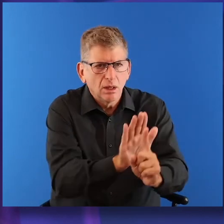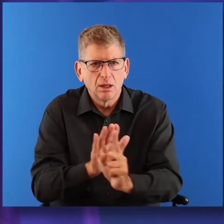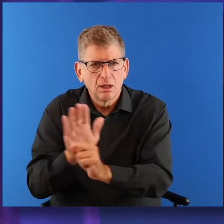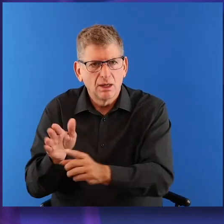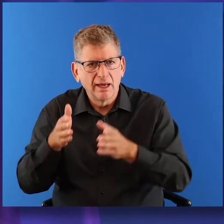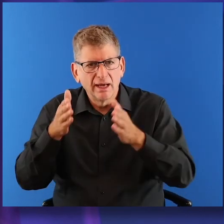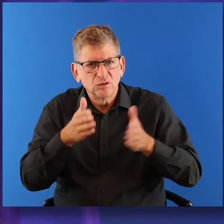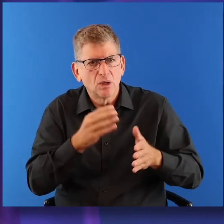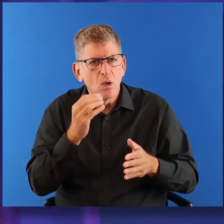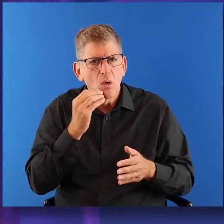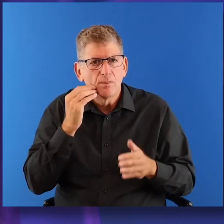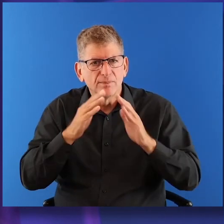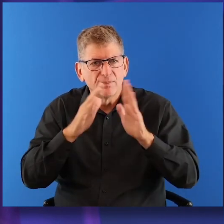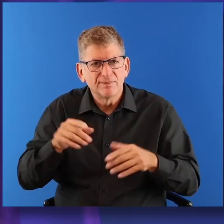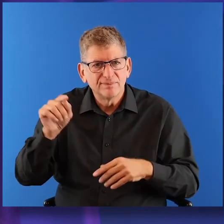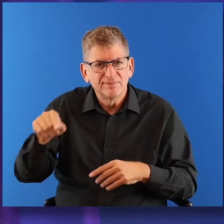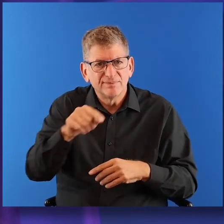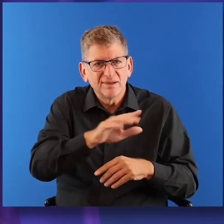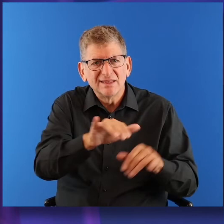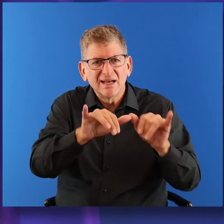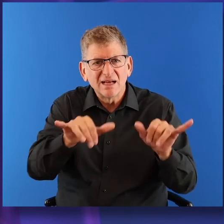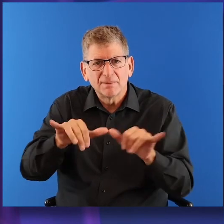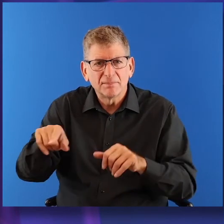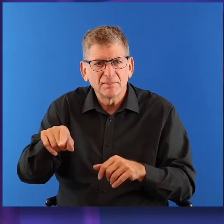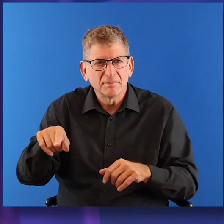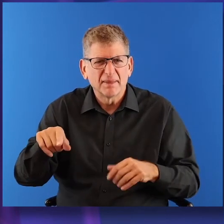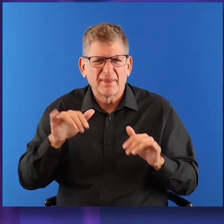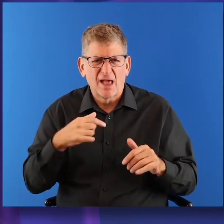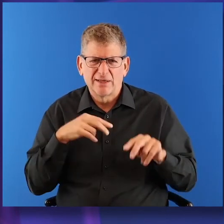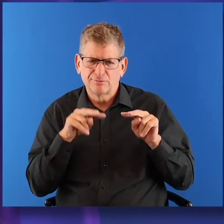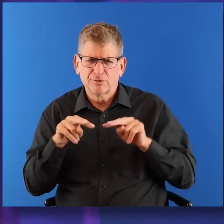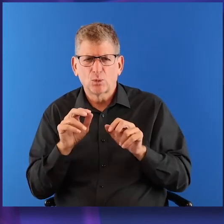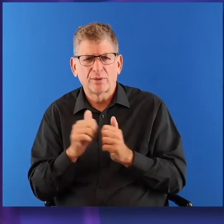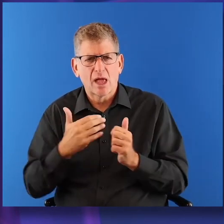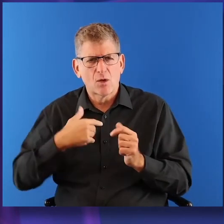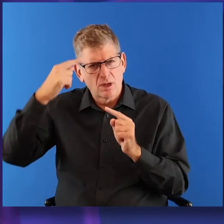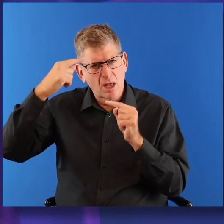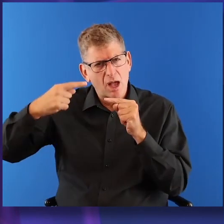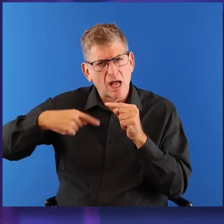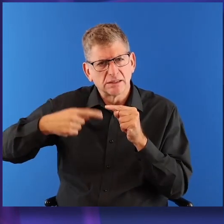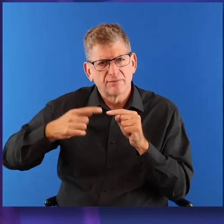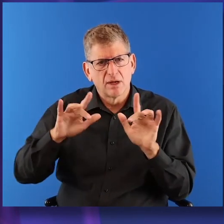individual house systems, this is something we do with our cognitive computing platform today,